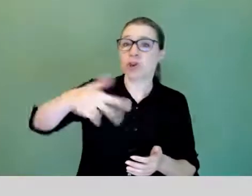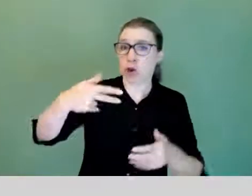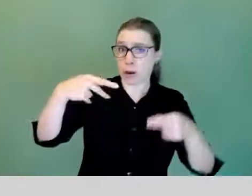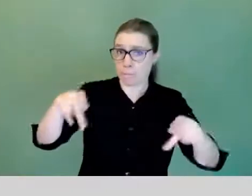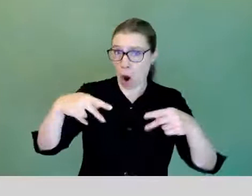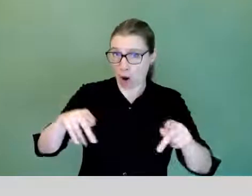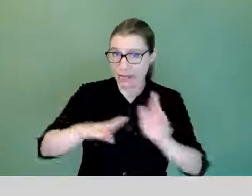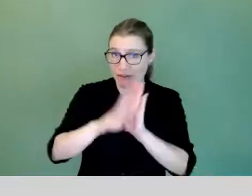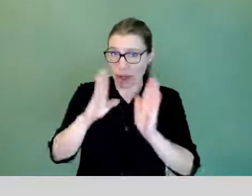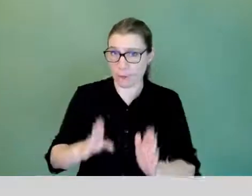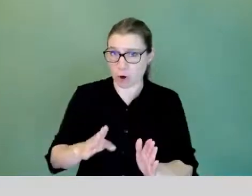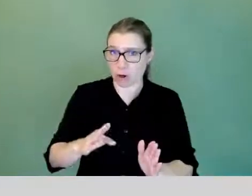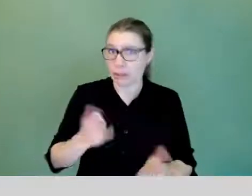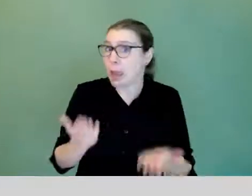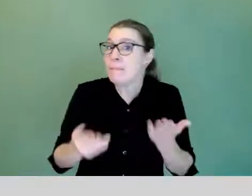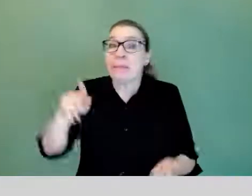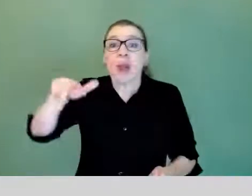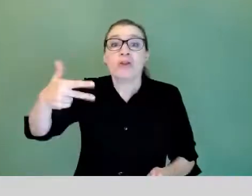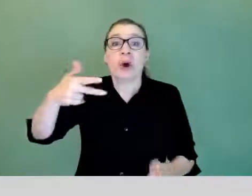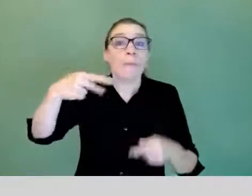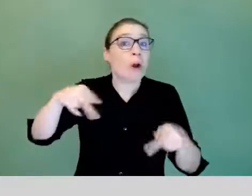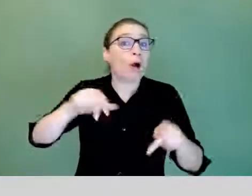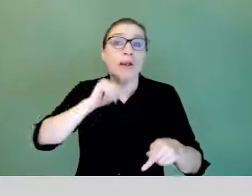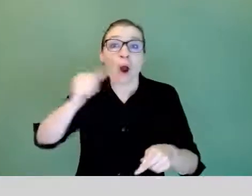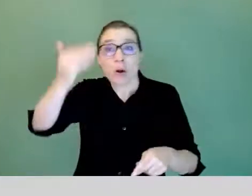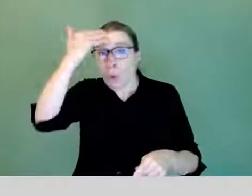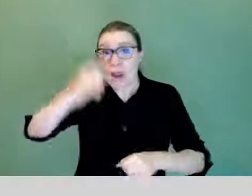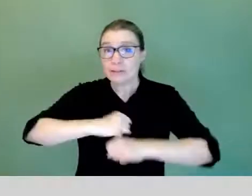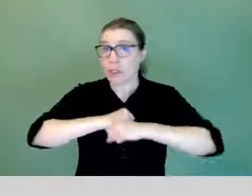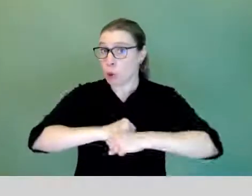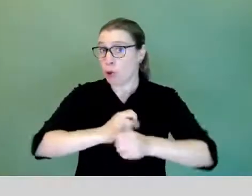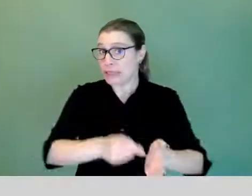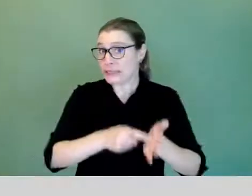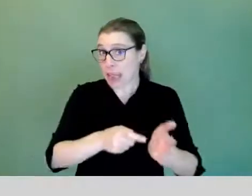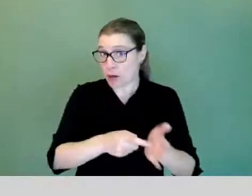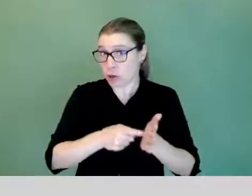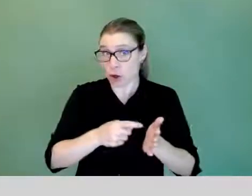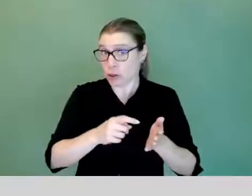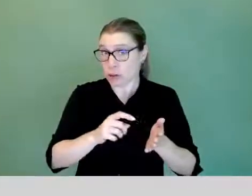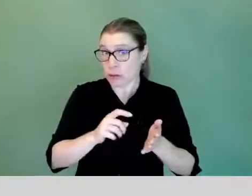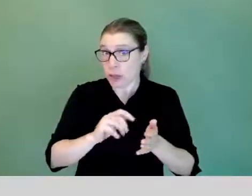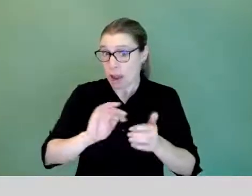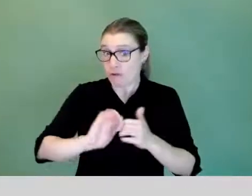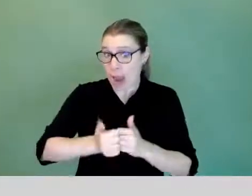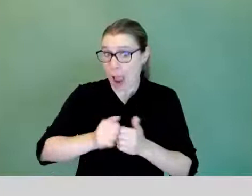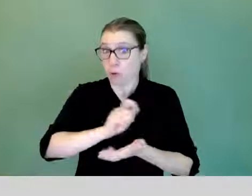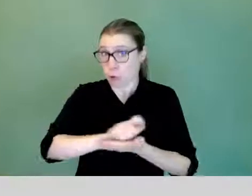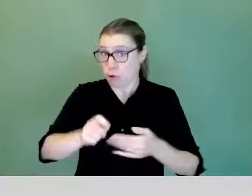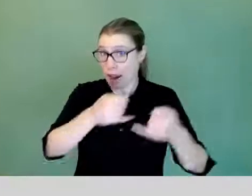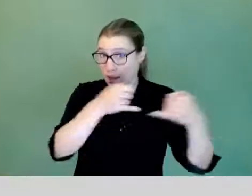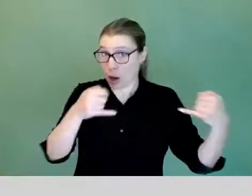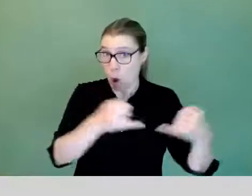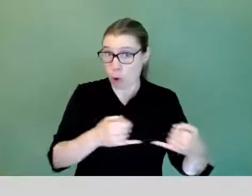And they may not be aware of security standards of writing the code. So in that case,